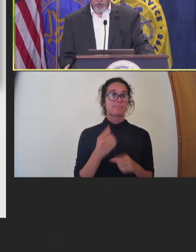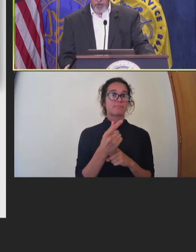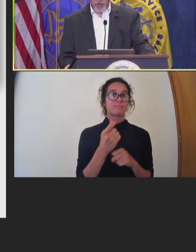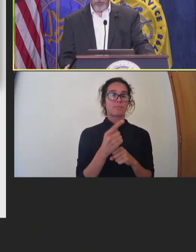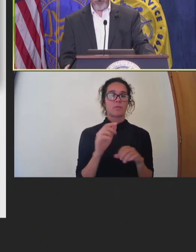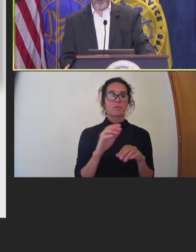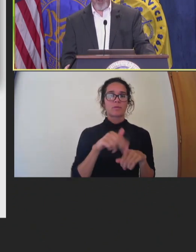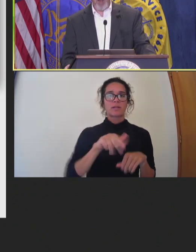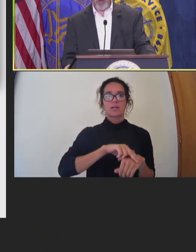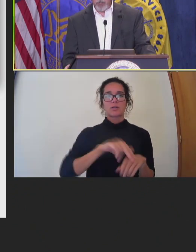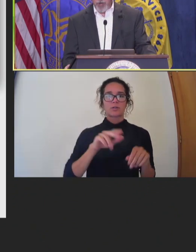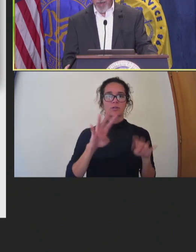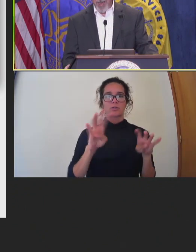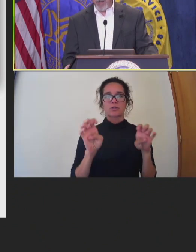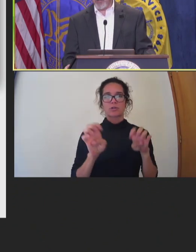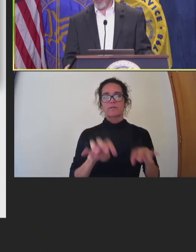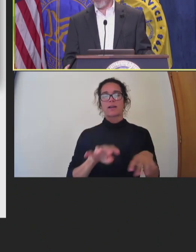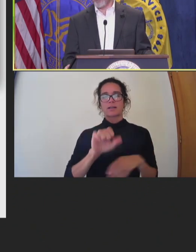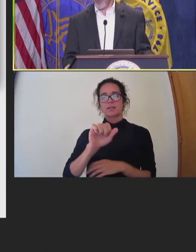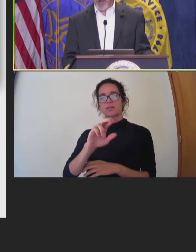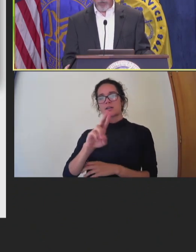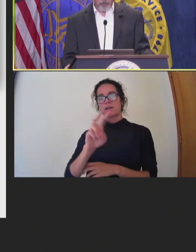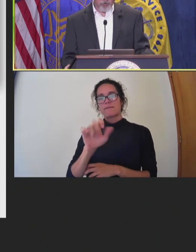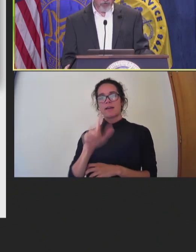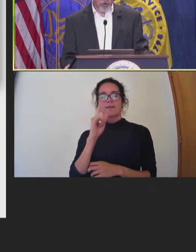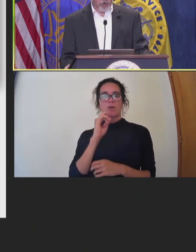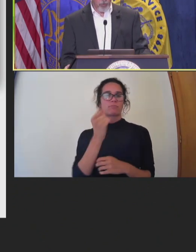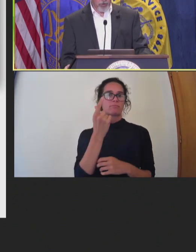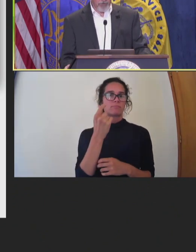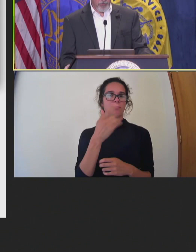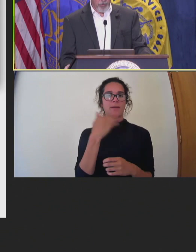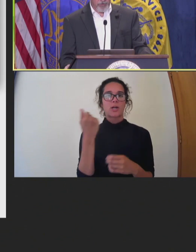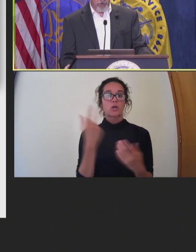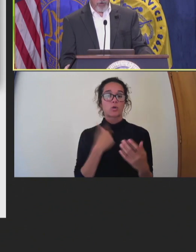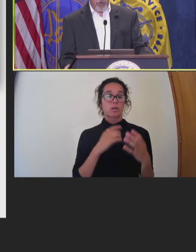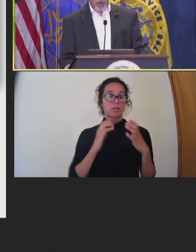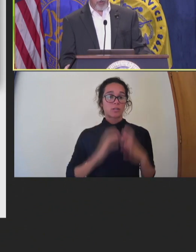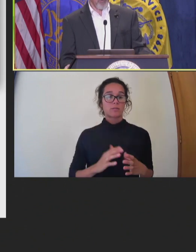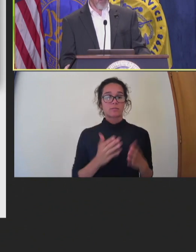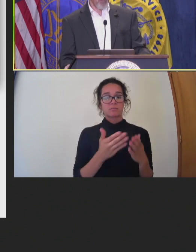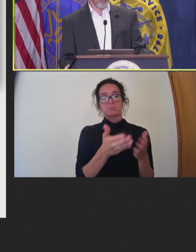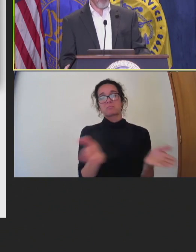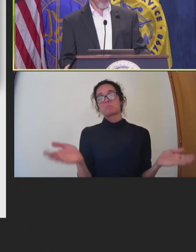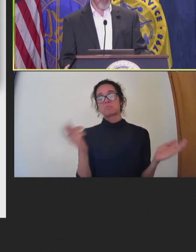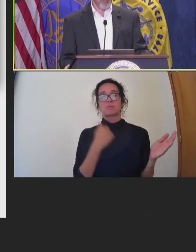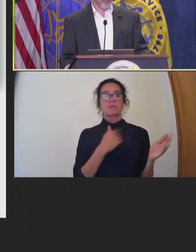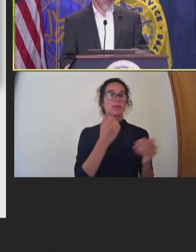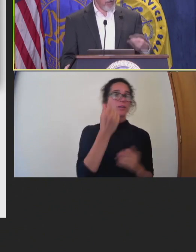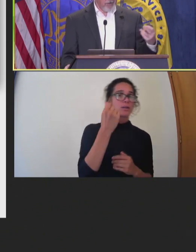understand consumer knowledge, attitudes, and practices for influenza, pneumococcal disease.